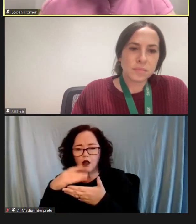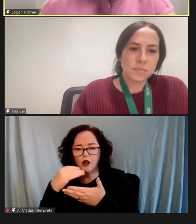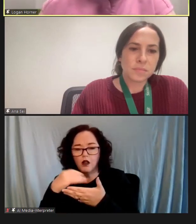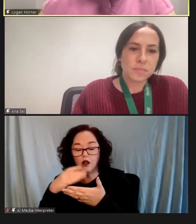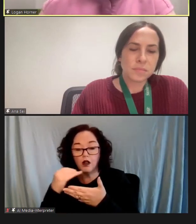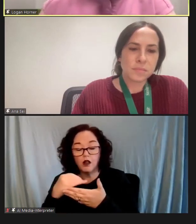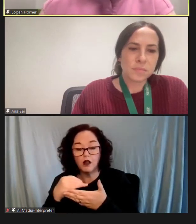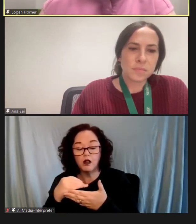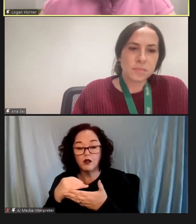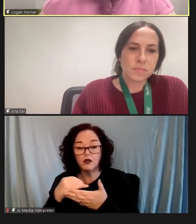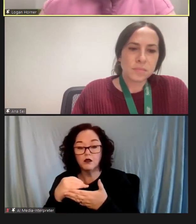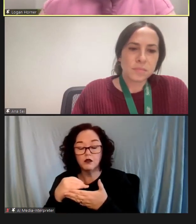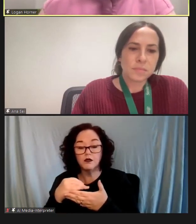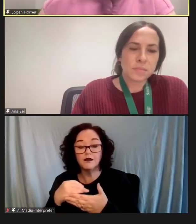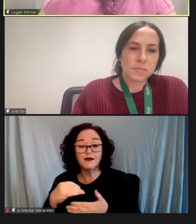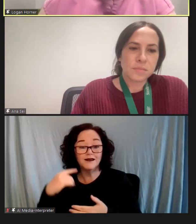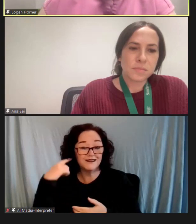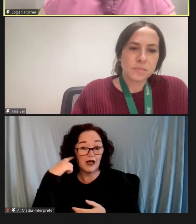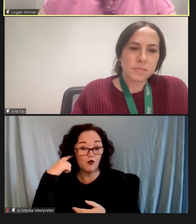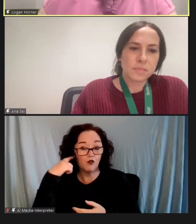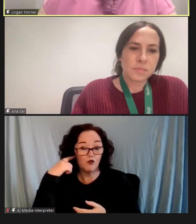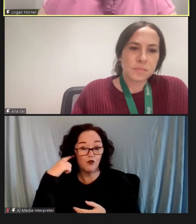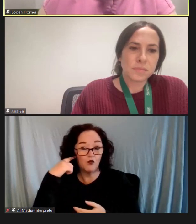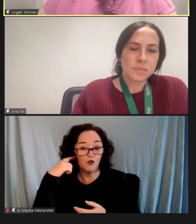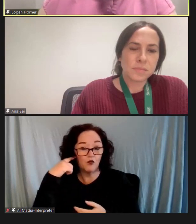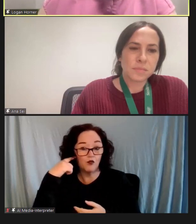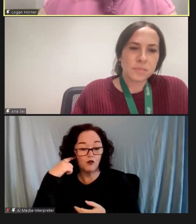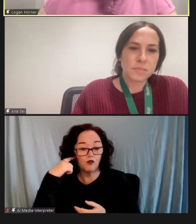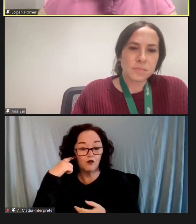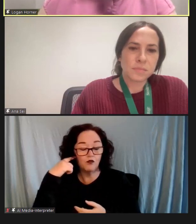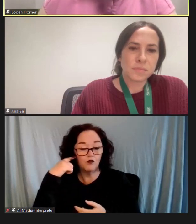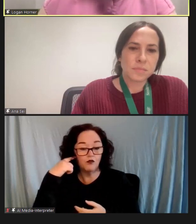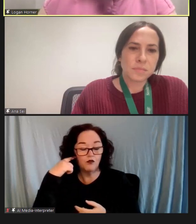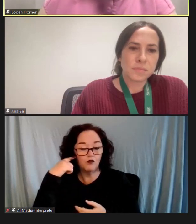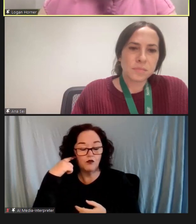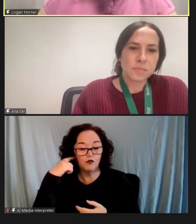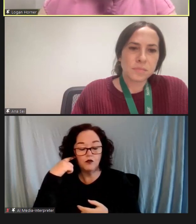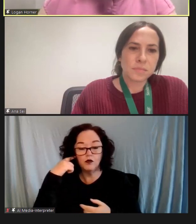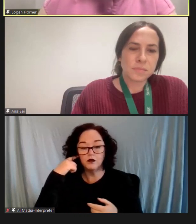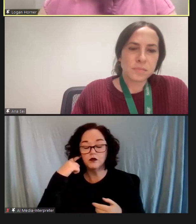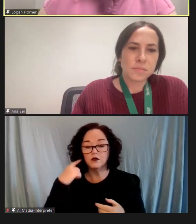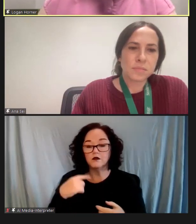hearing